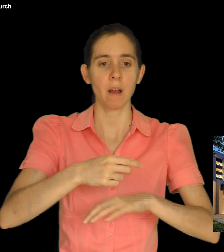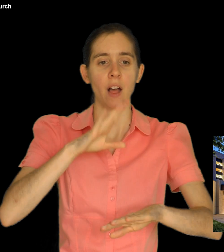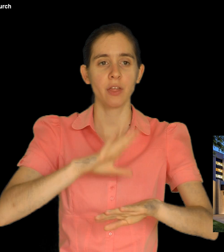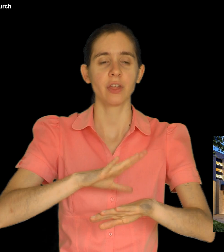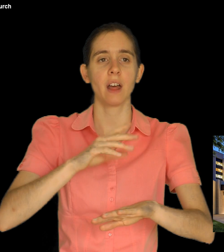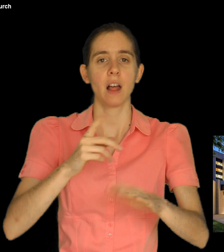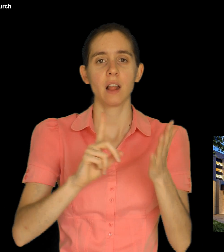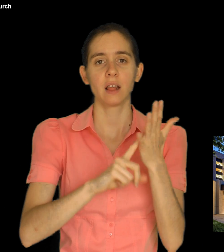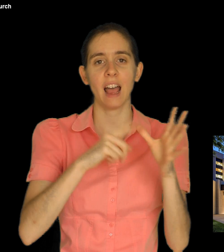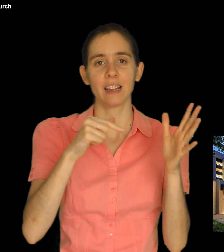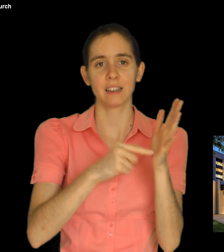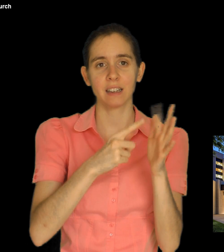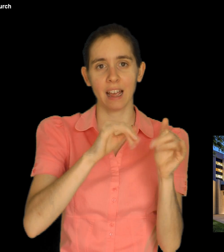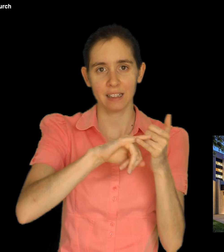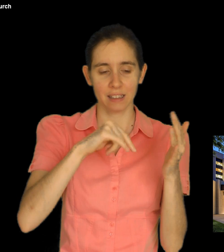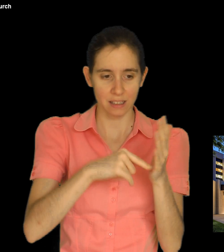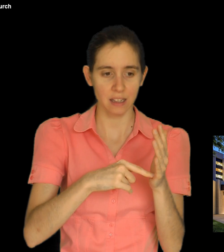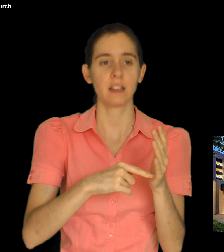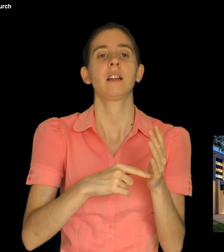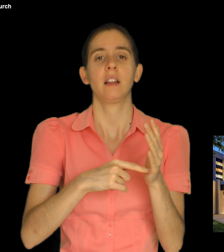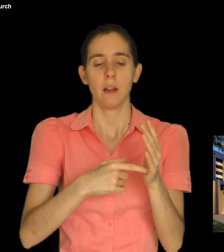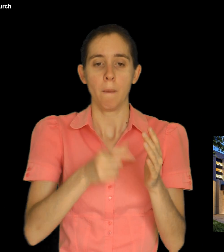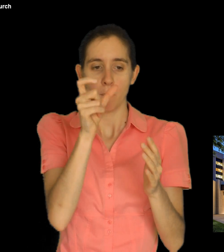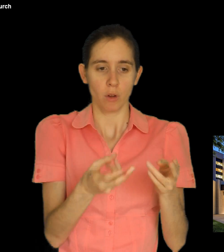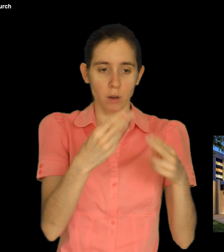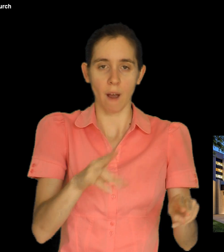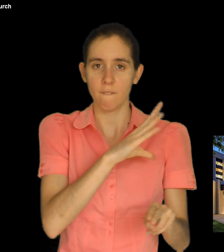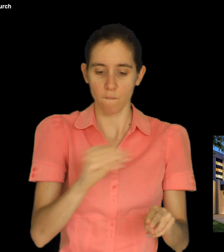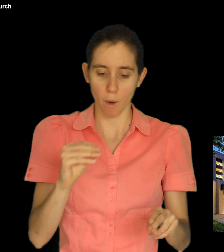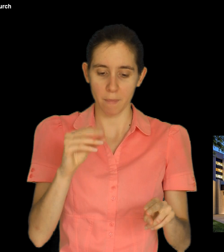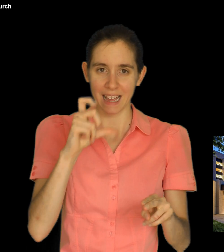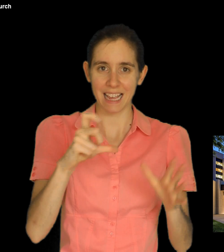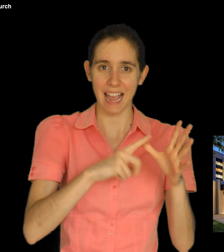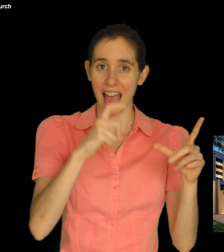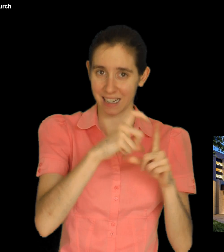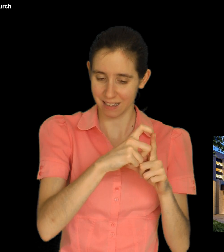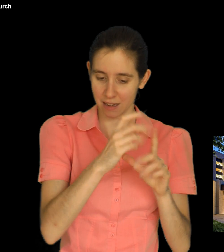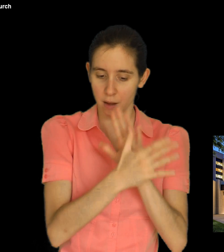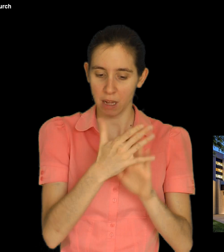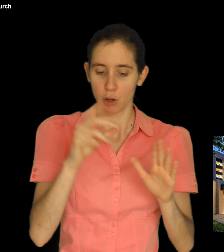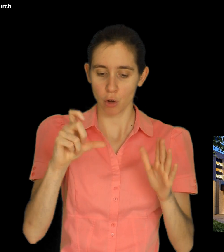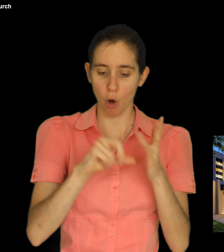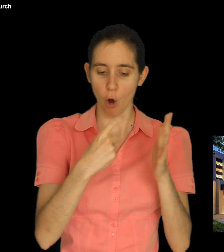cause of death in Western nations, CAD (Coronary Artery Disease).